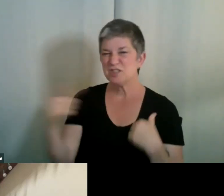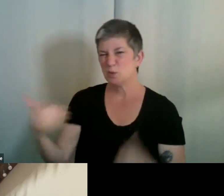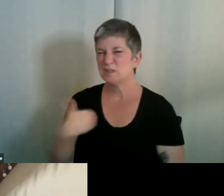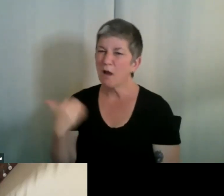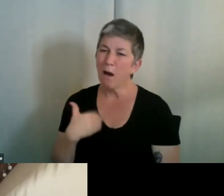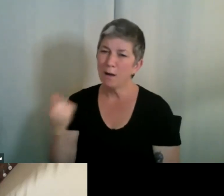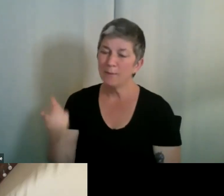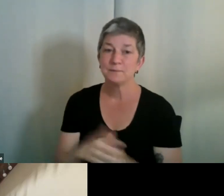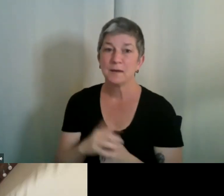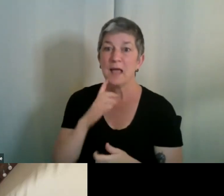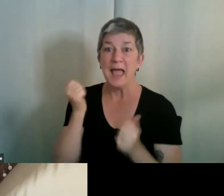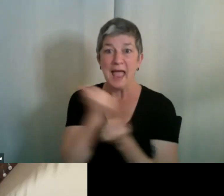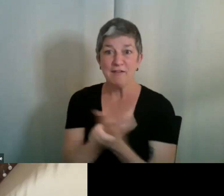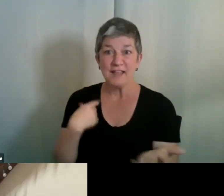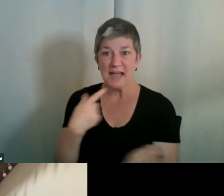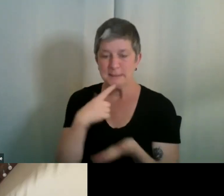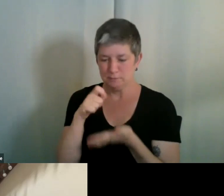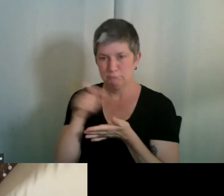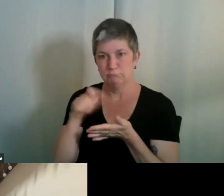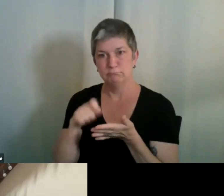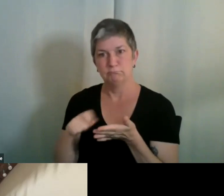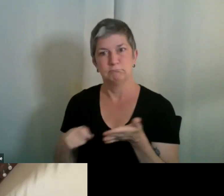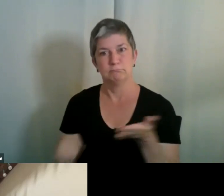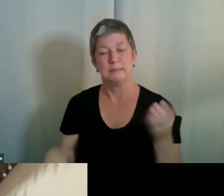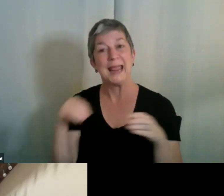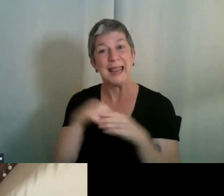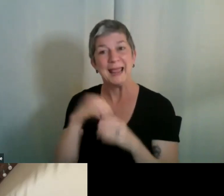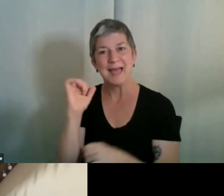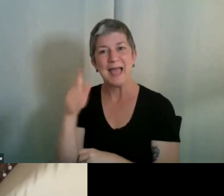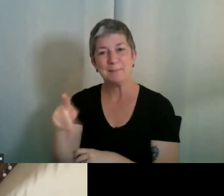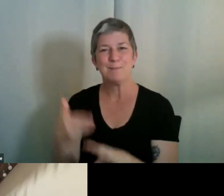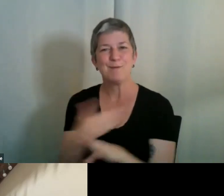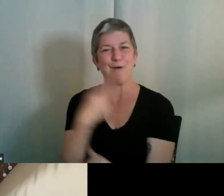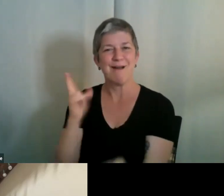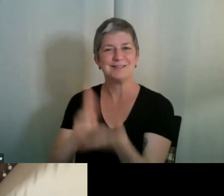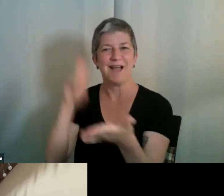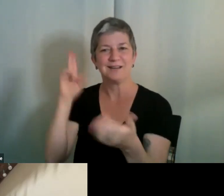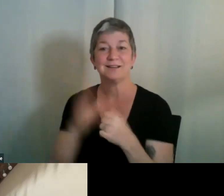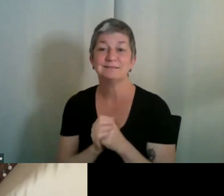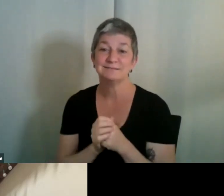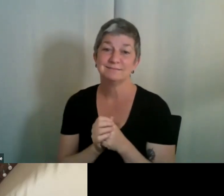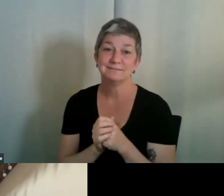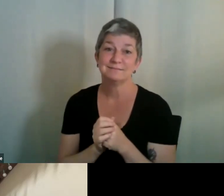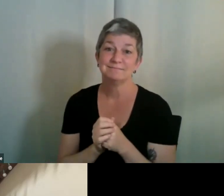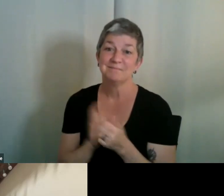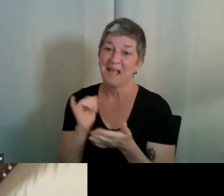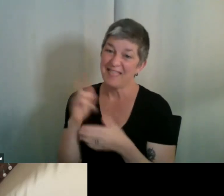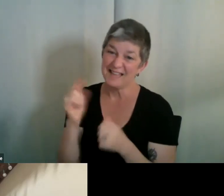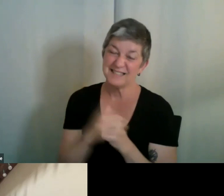wrote everything I said into that I before I signed it. And that's it. Here we are. We're four years later.